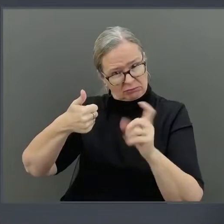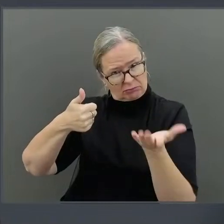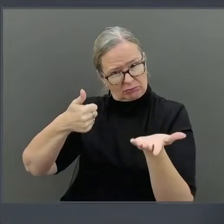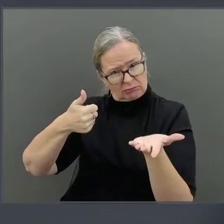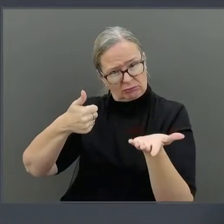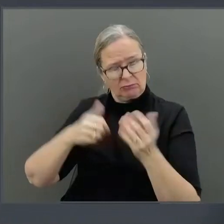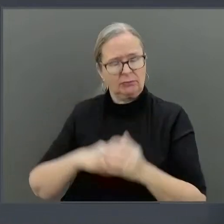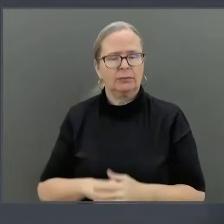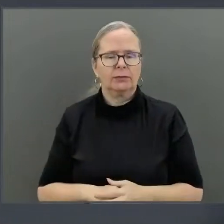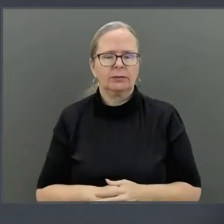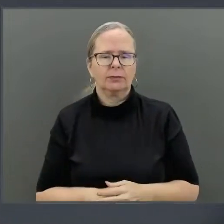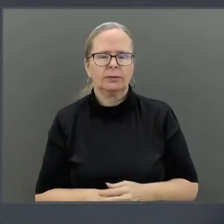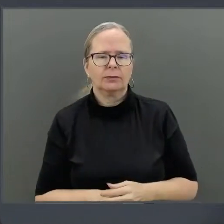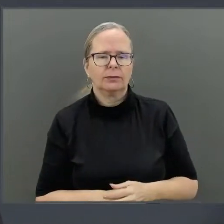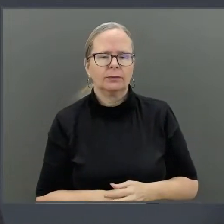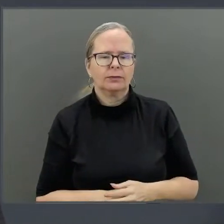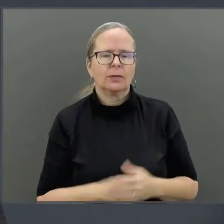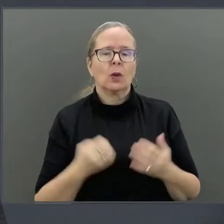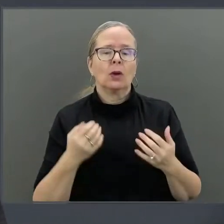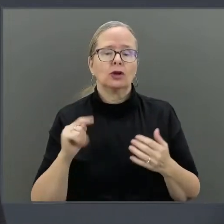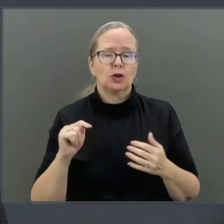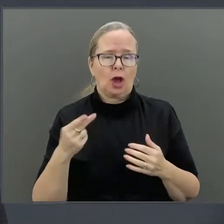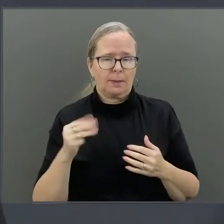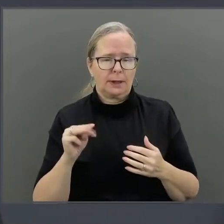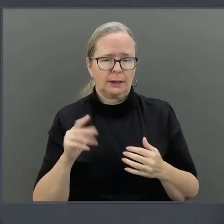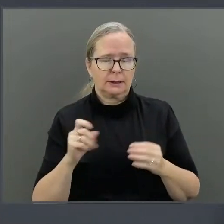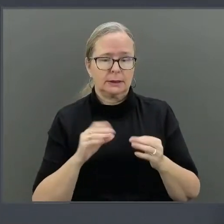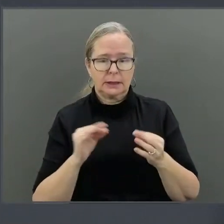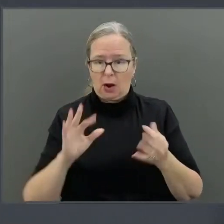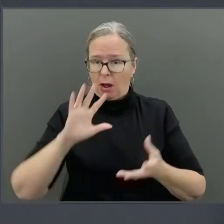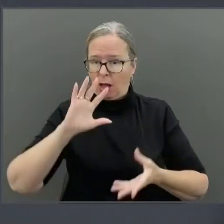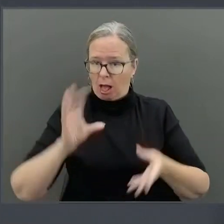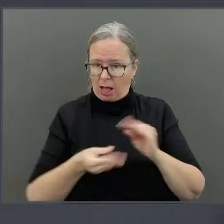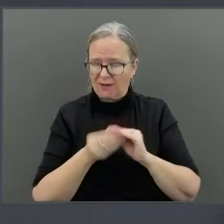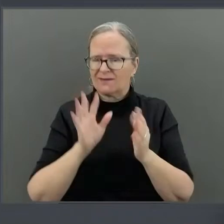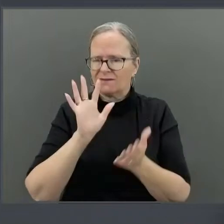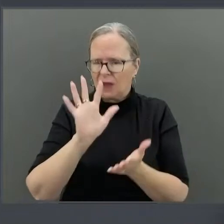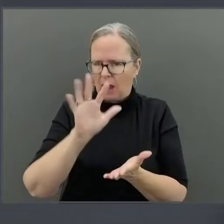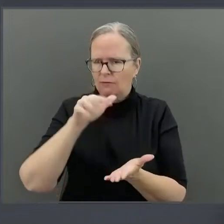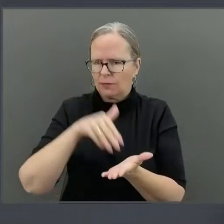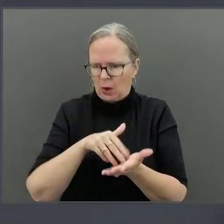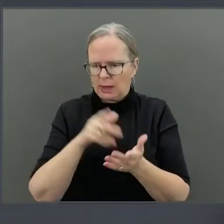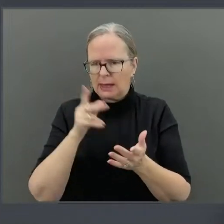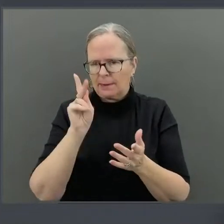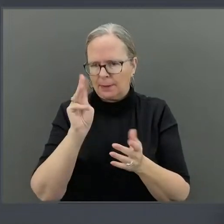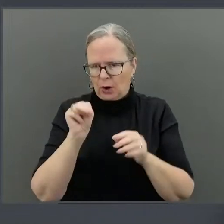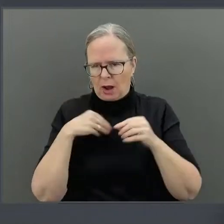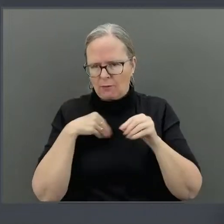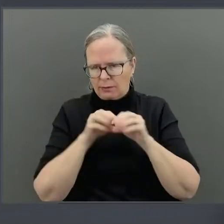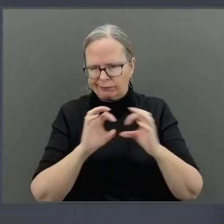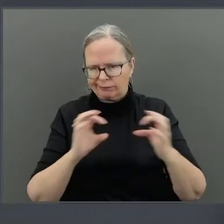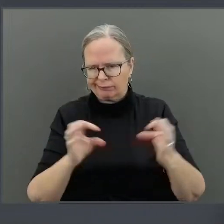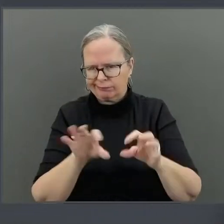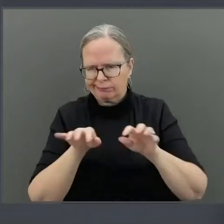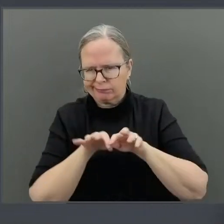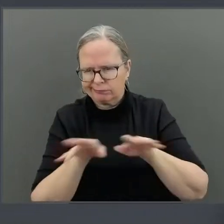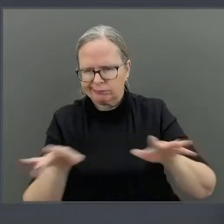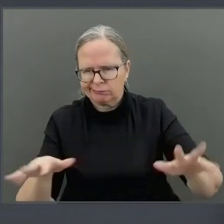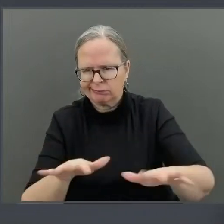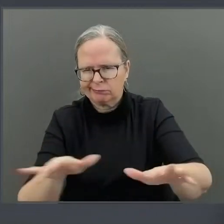is greater than 500 mm of that 187 km which is the pre-stressed concrete cylinder tural